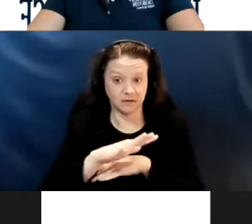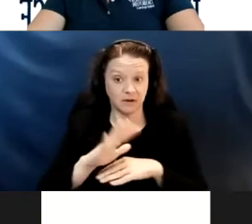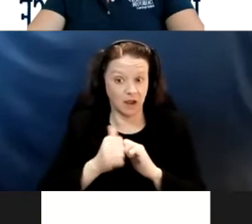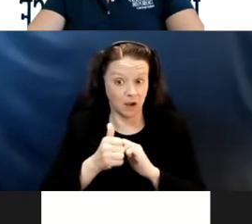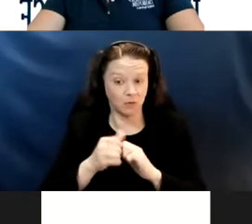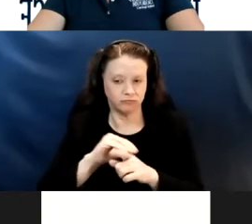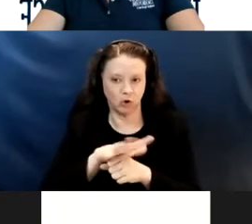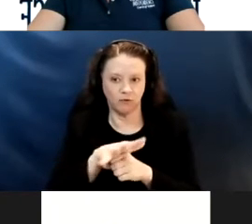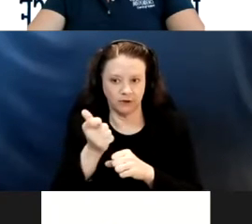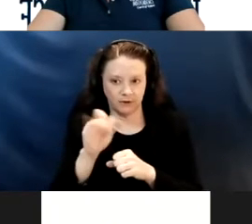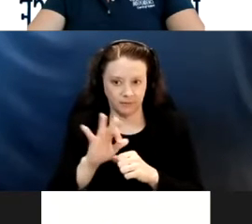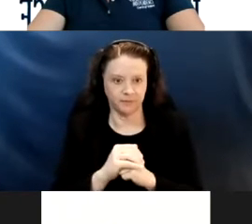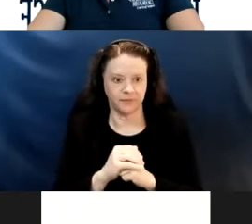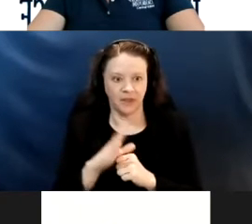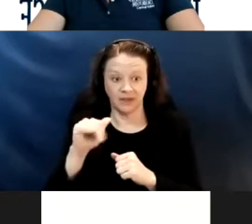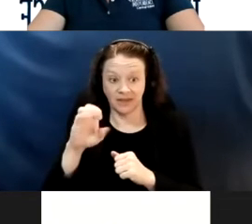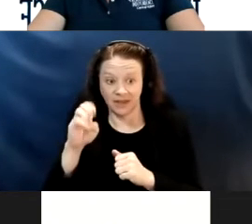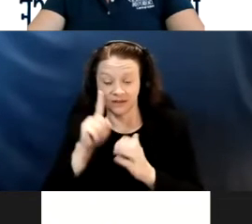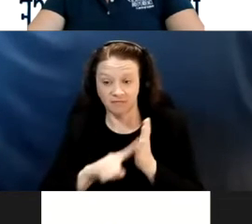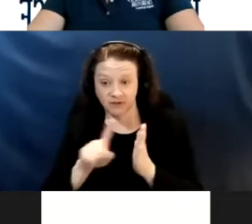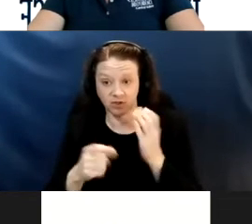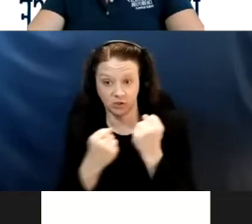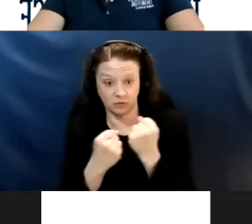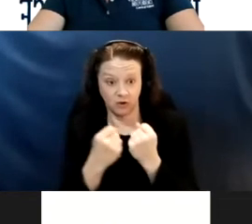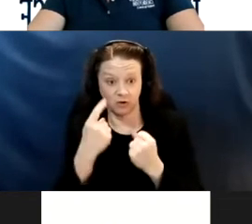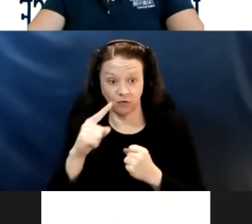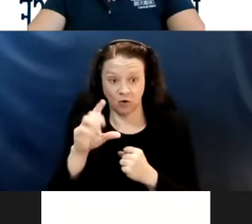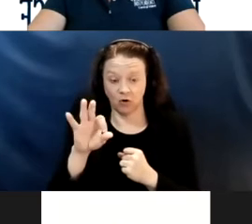Case investigation support for Fresno County,